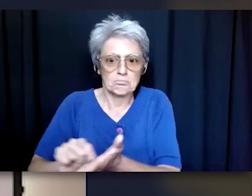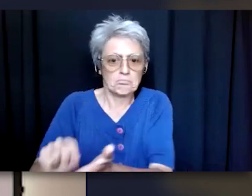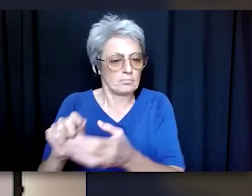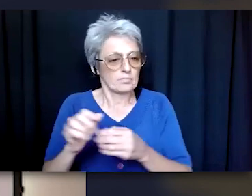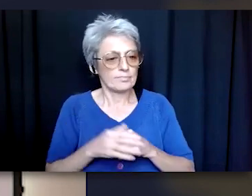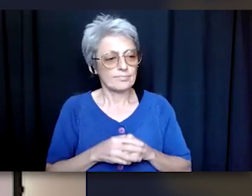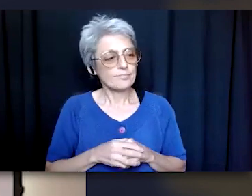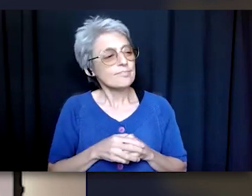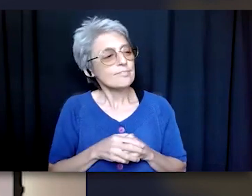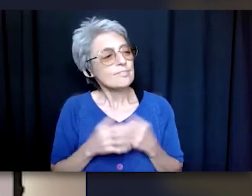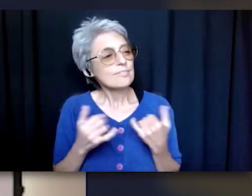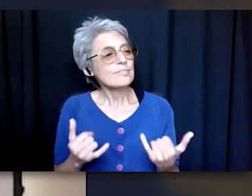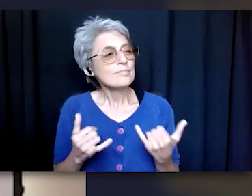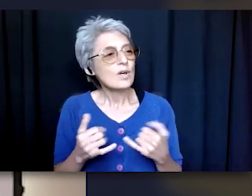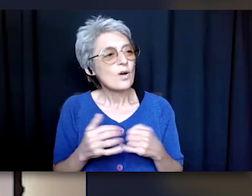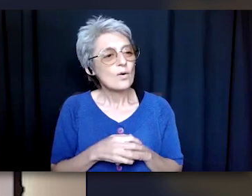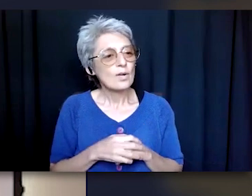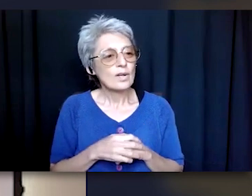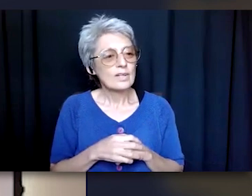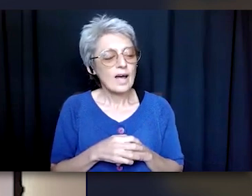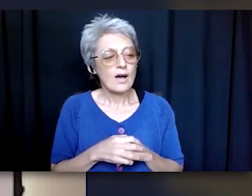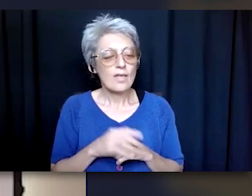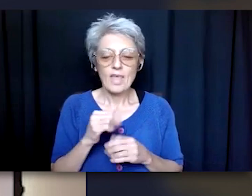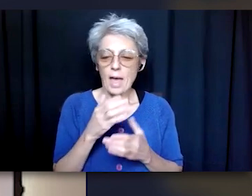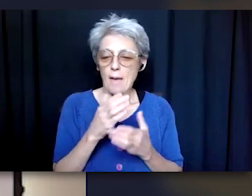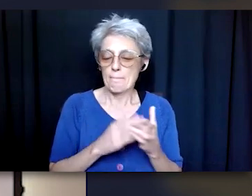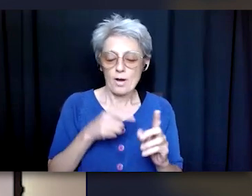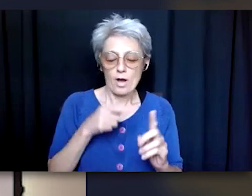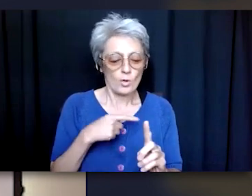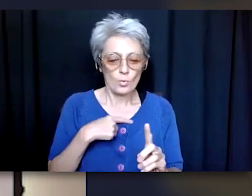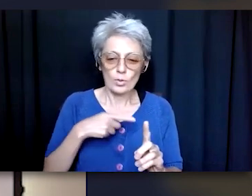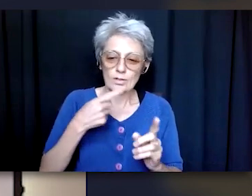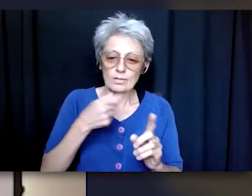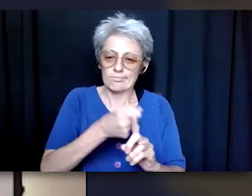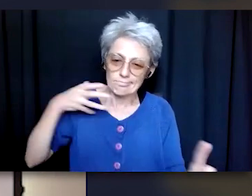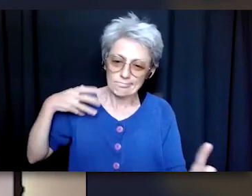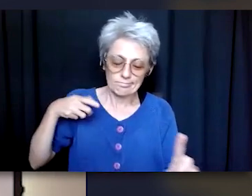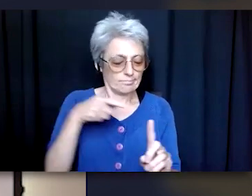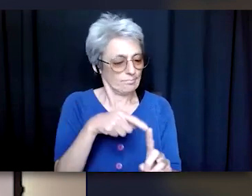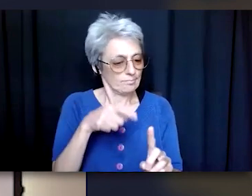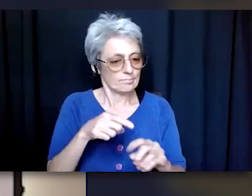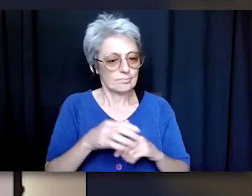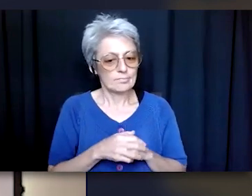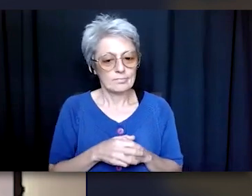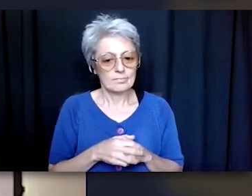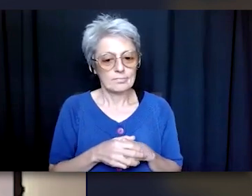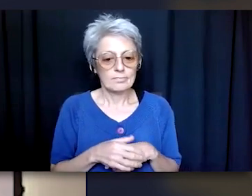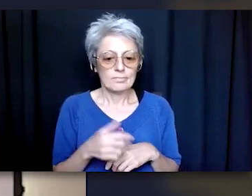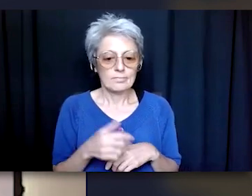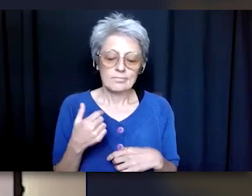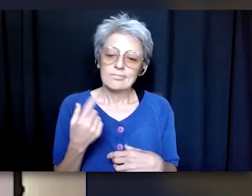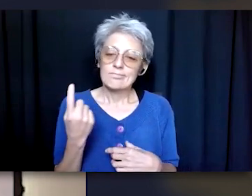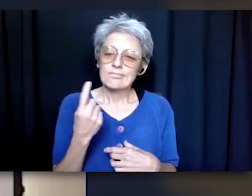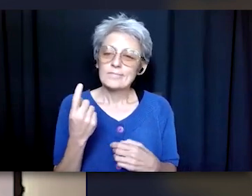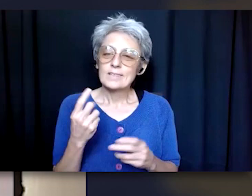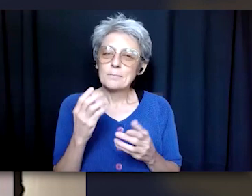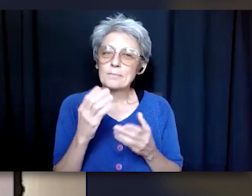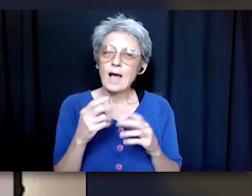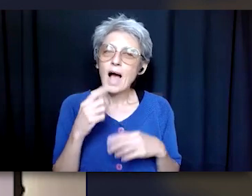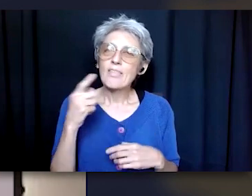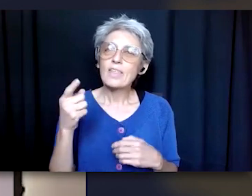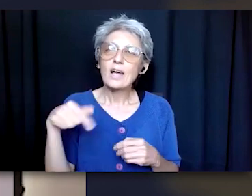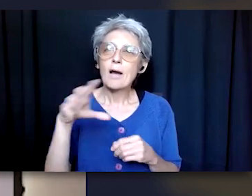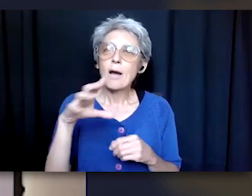core of what we’re going to talk about, which is that we are being sold something right now.